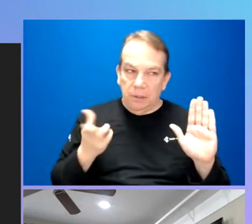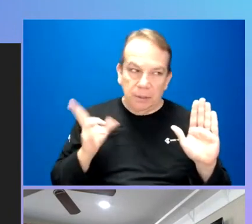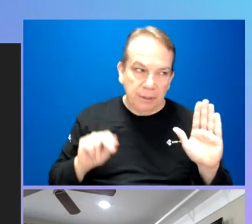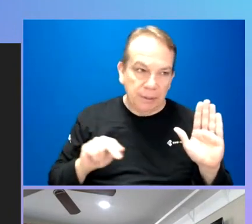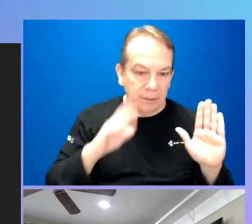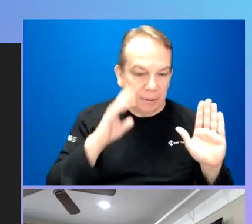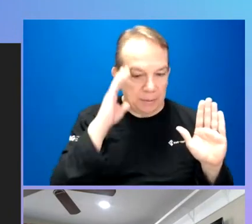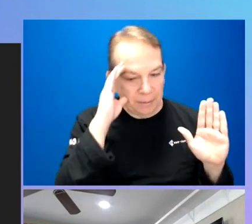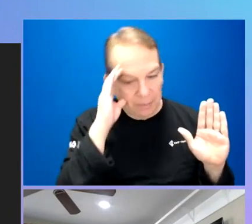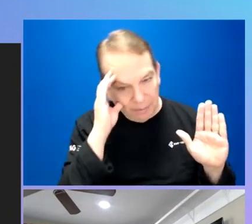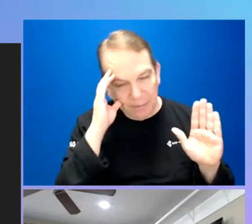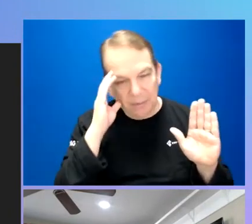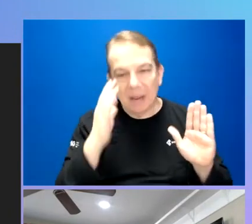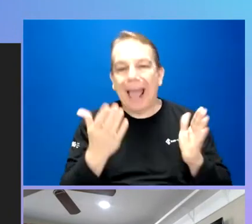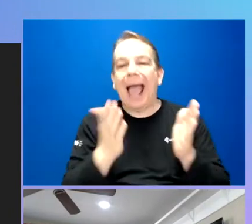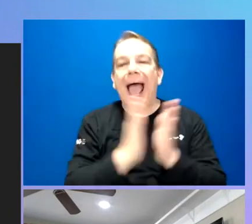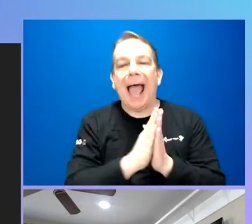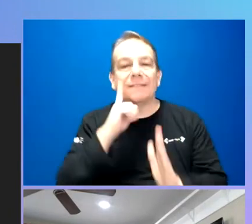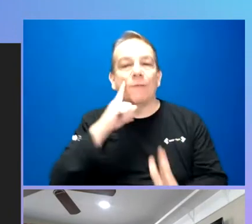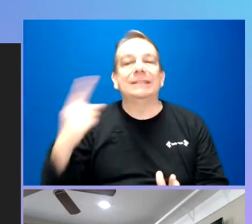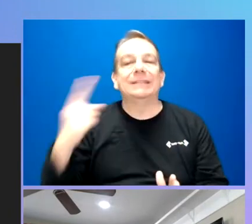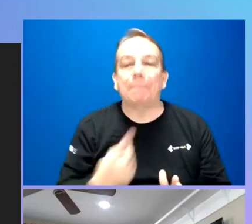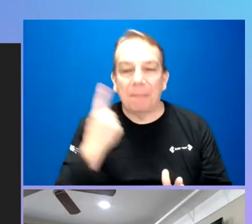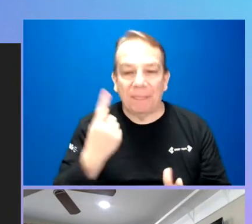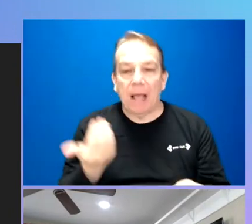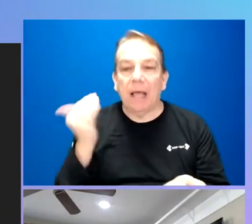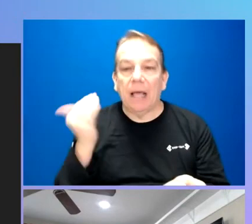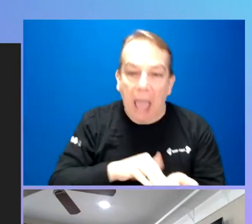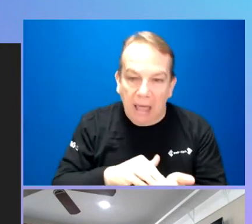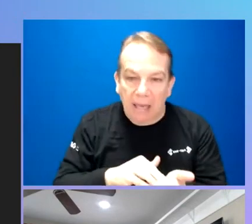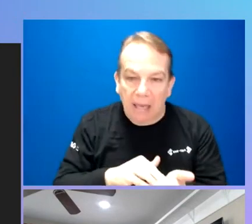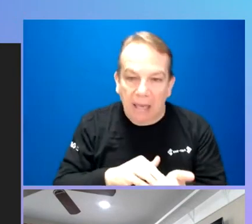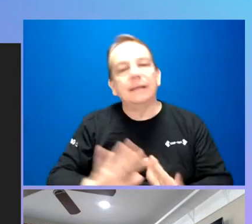you're asking for something. I quickly learned that was not a